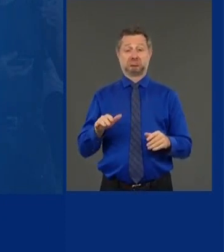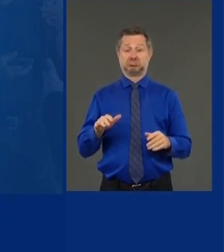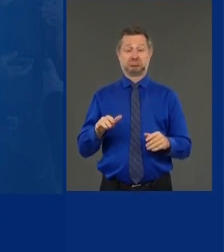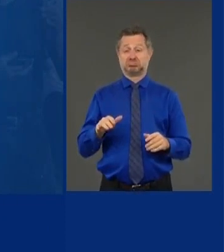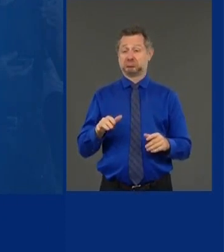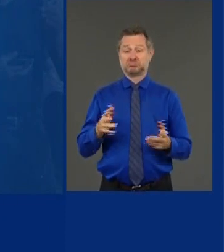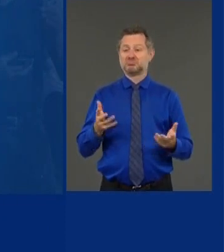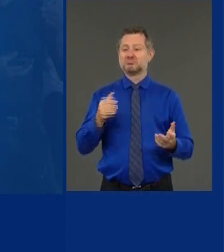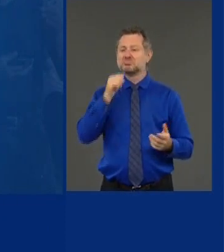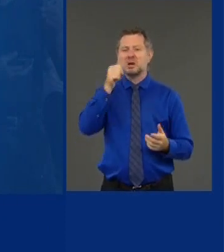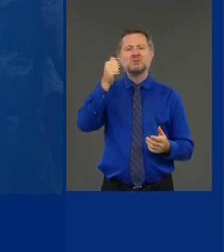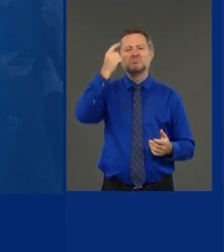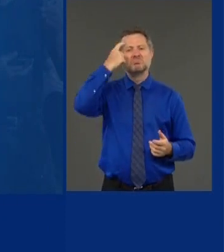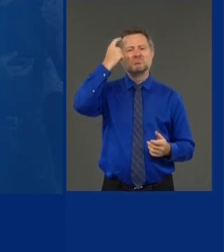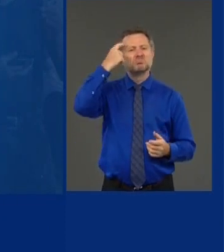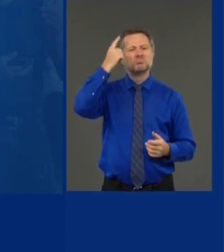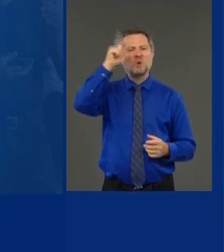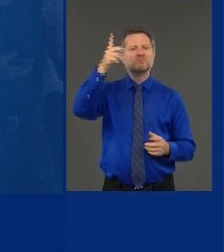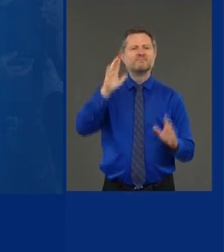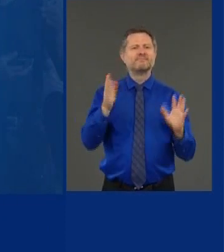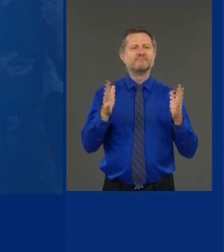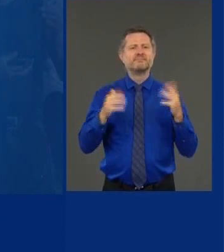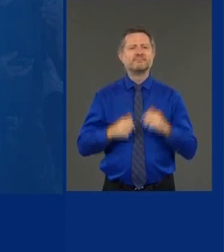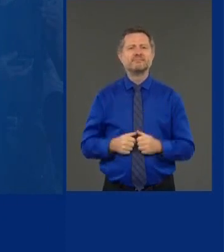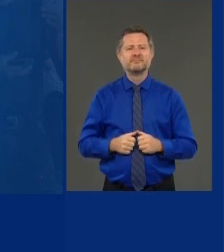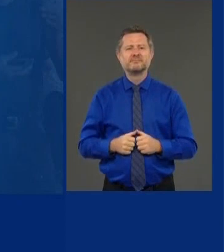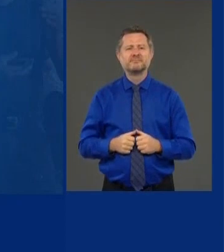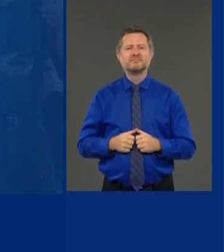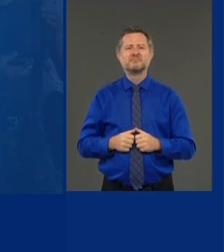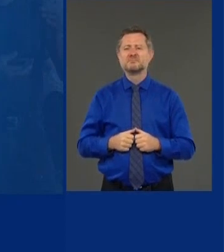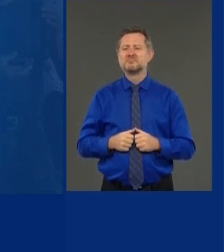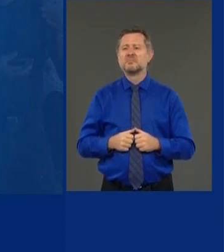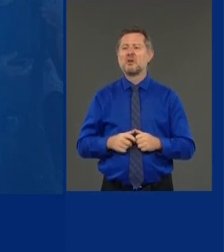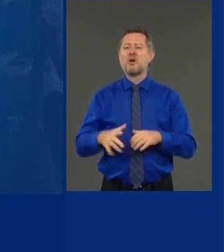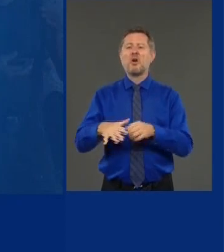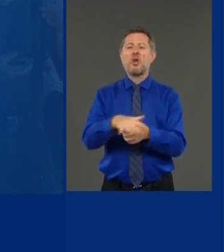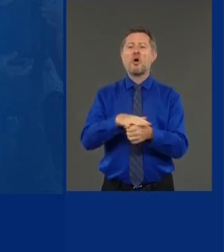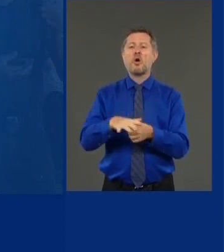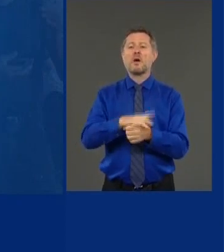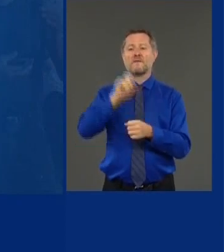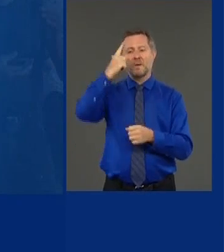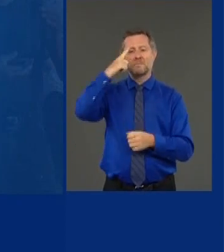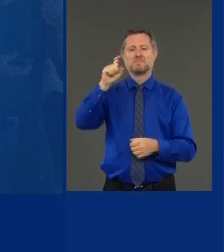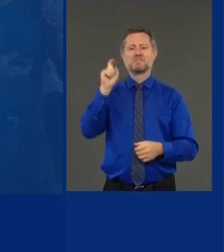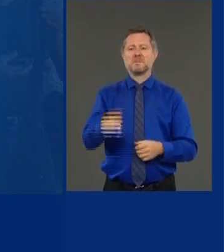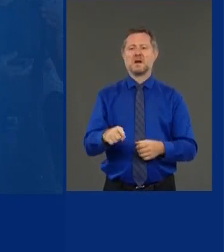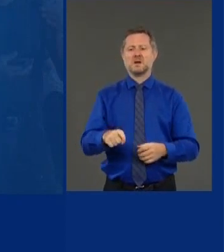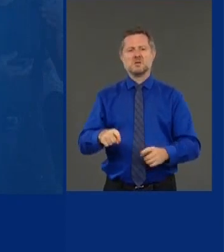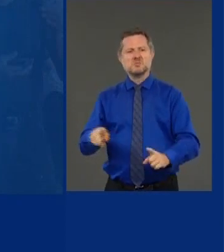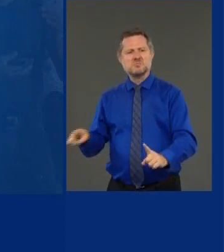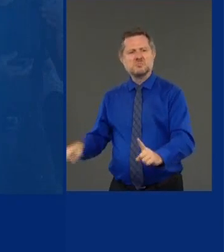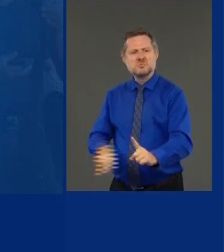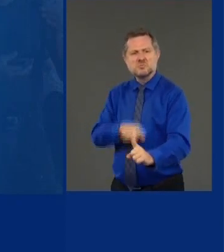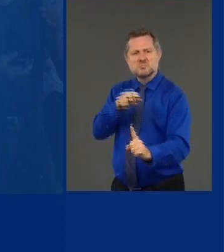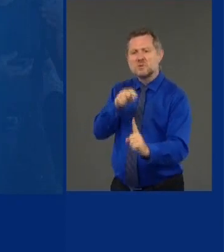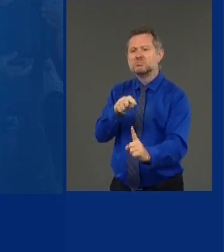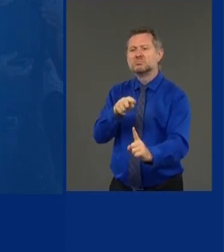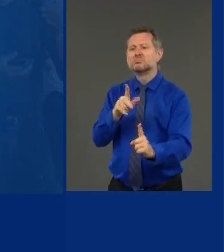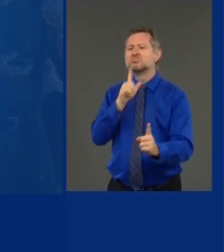AND THAT'S THE WAY IT SHOULD BE. WE'RE SEEING CONTINUED SITUATIONS THAT ARE JUST NOT